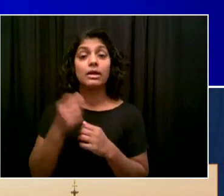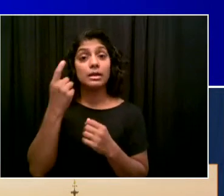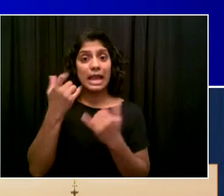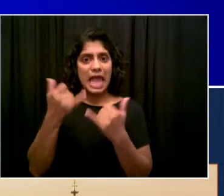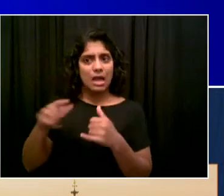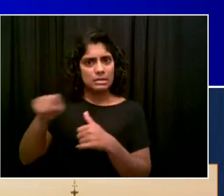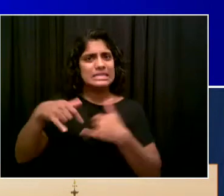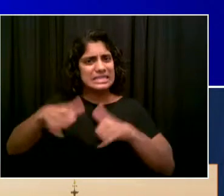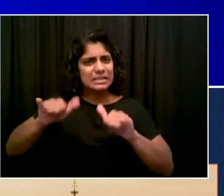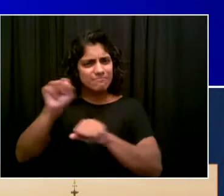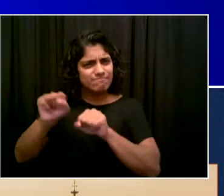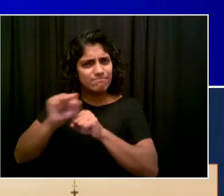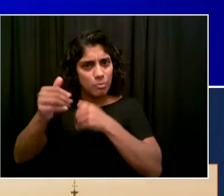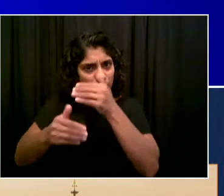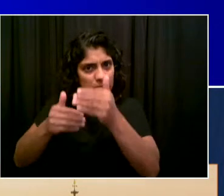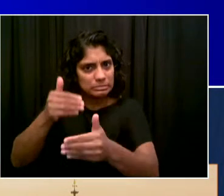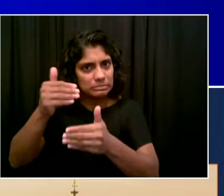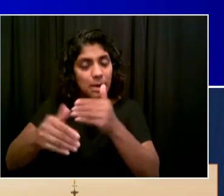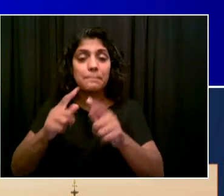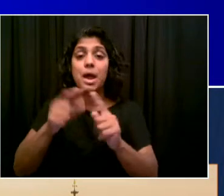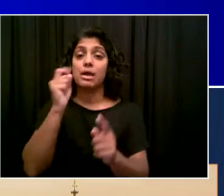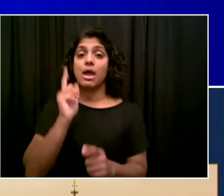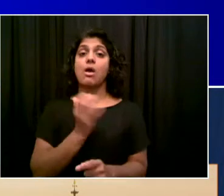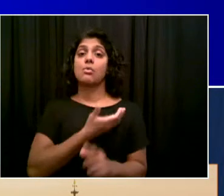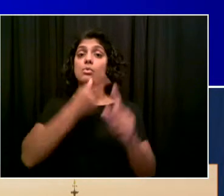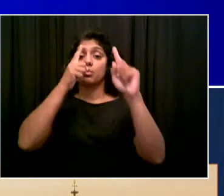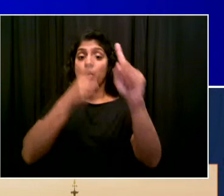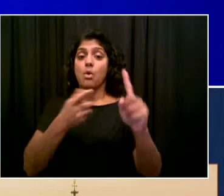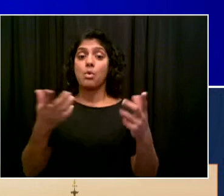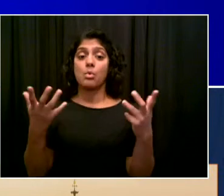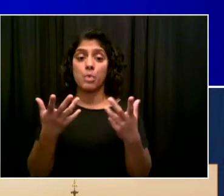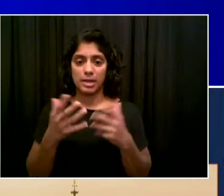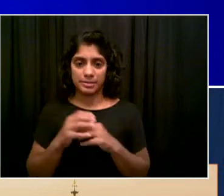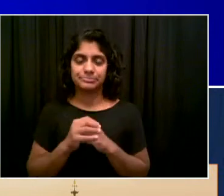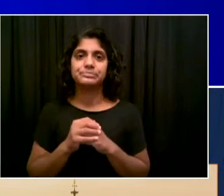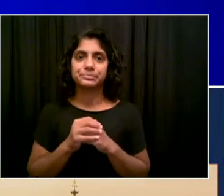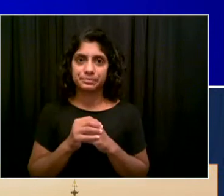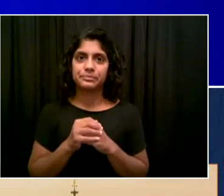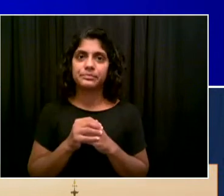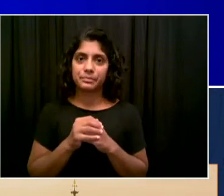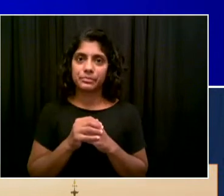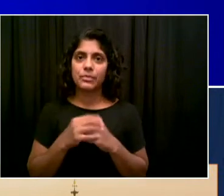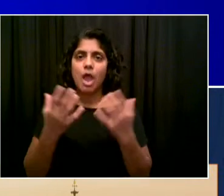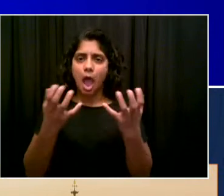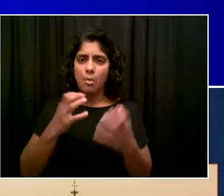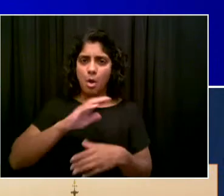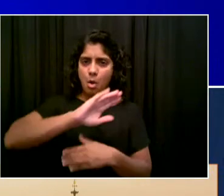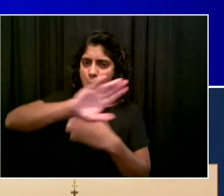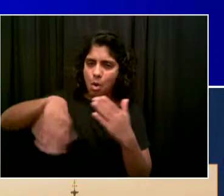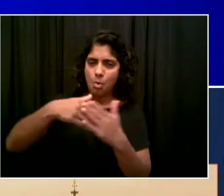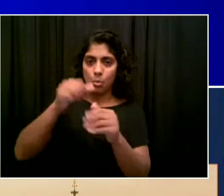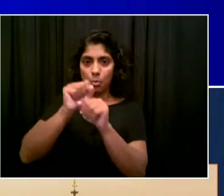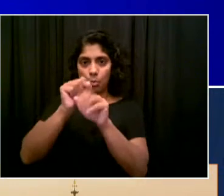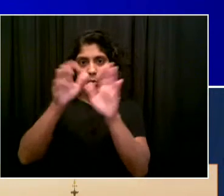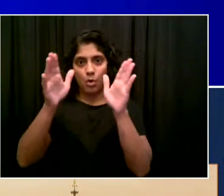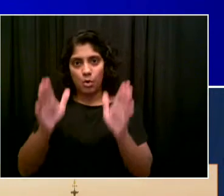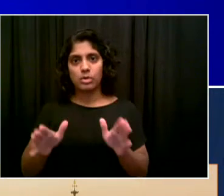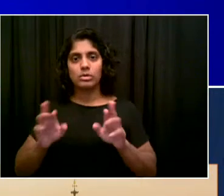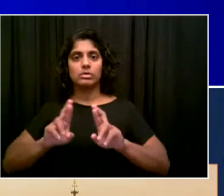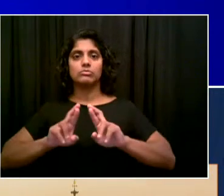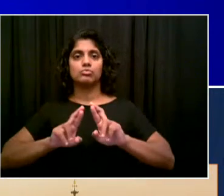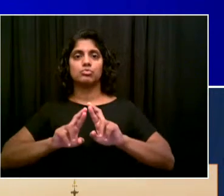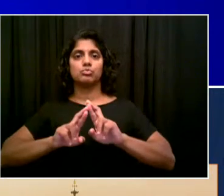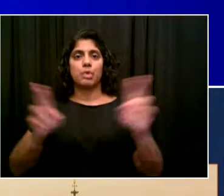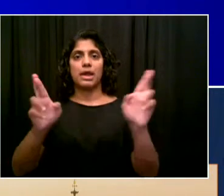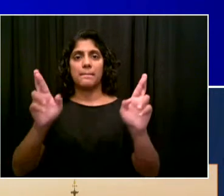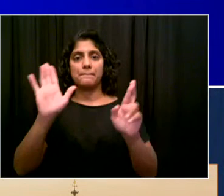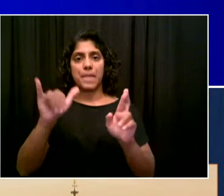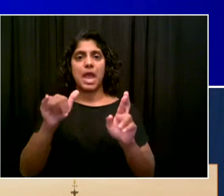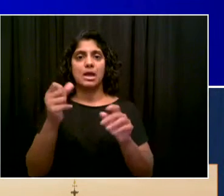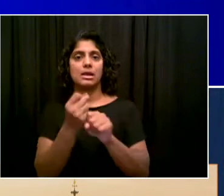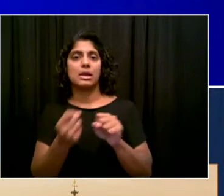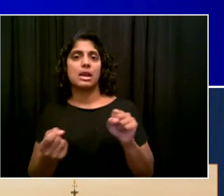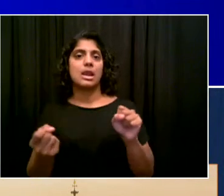PUBLIC GOALS BY